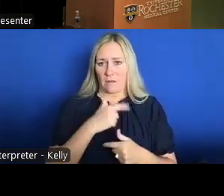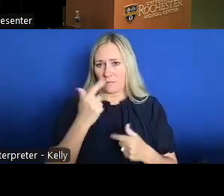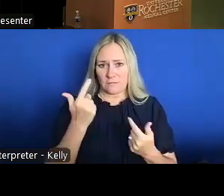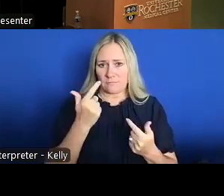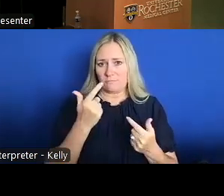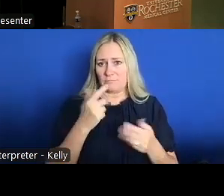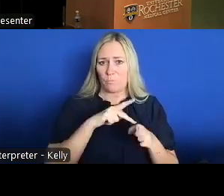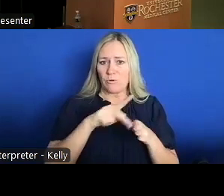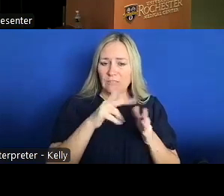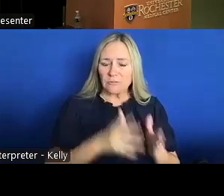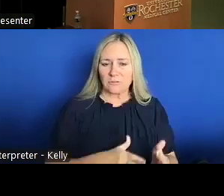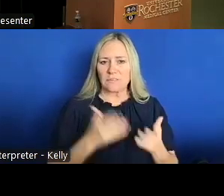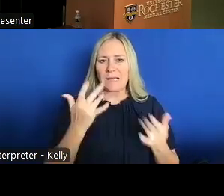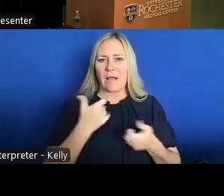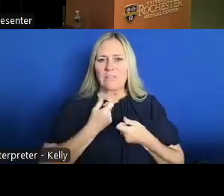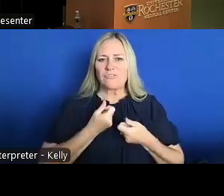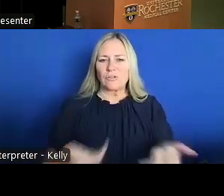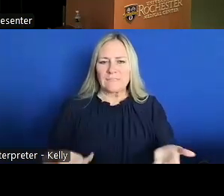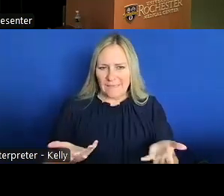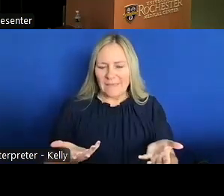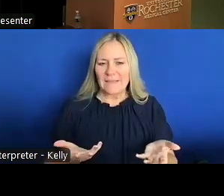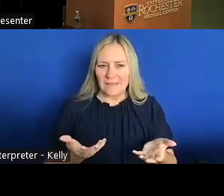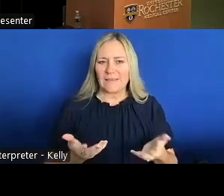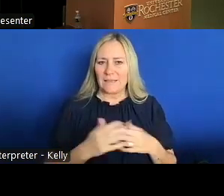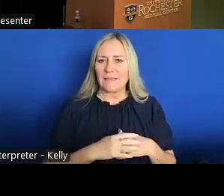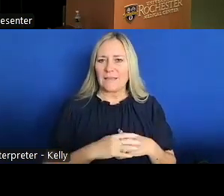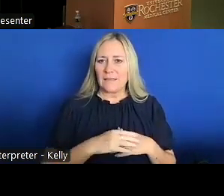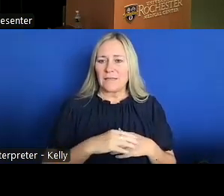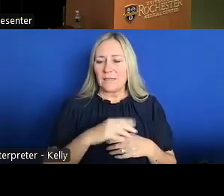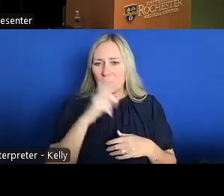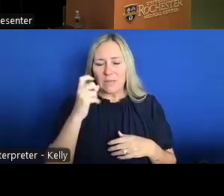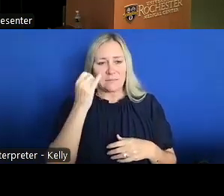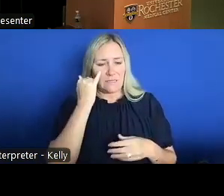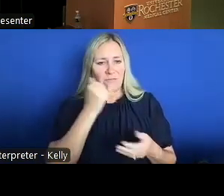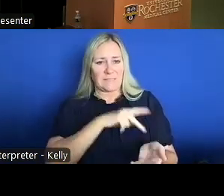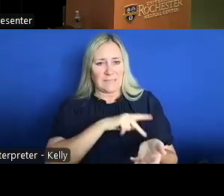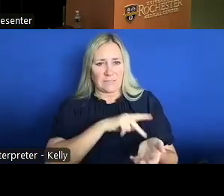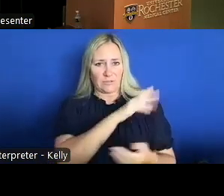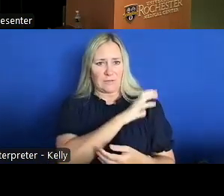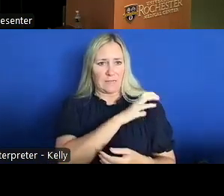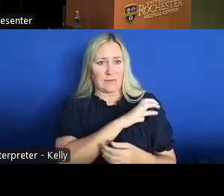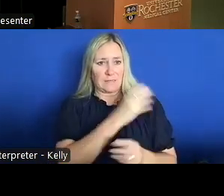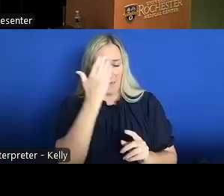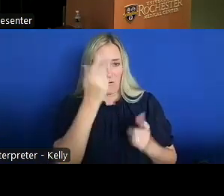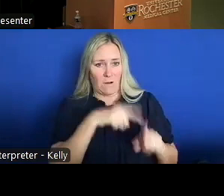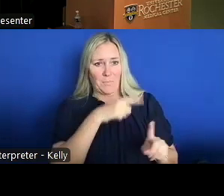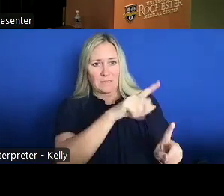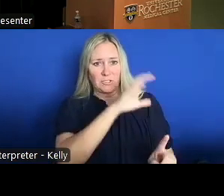exhausted because uh in psychiatric clinics I know in Chicago a long waiting list there aren't enough